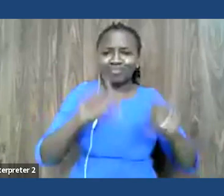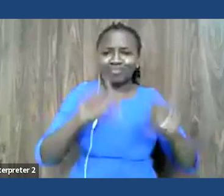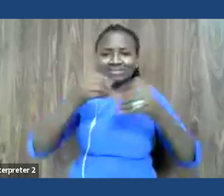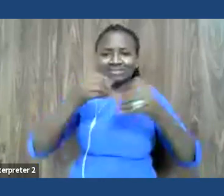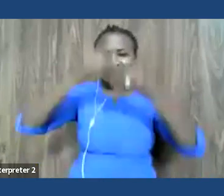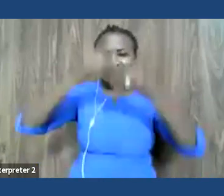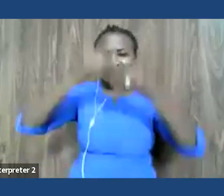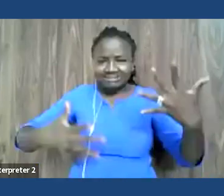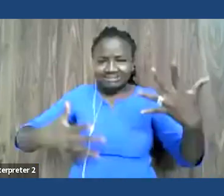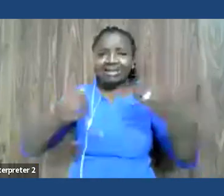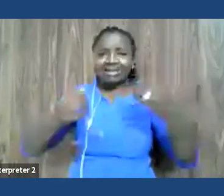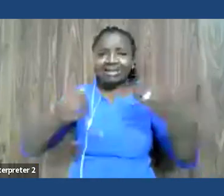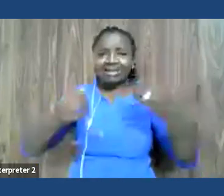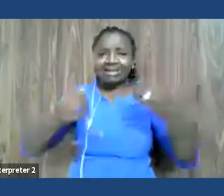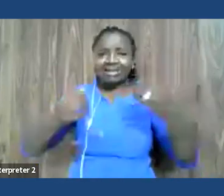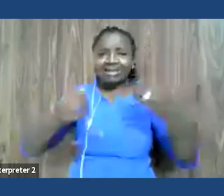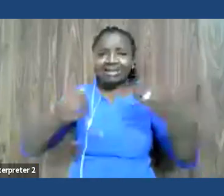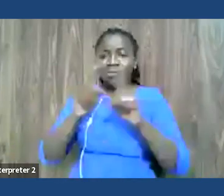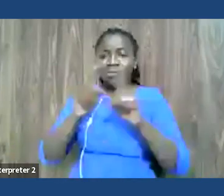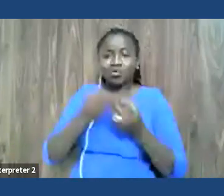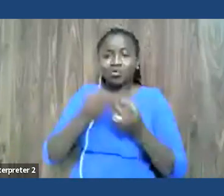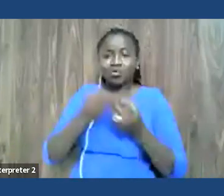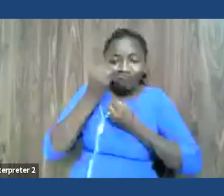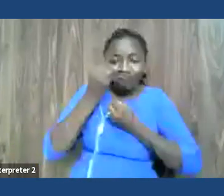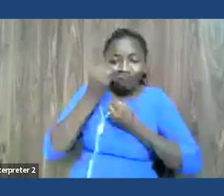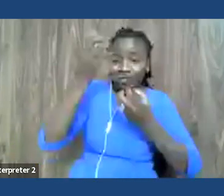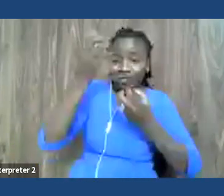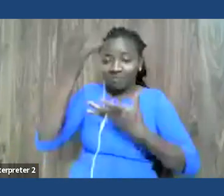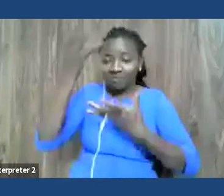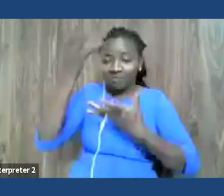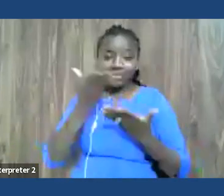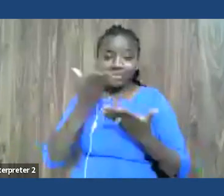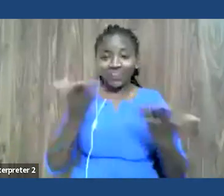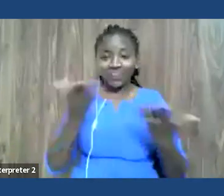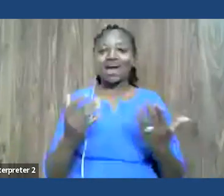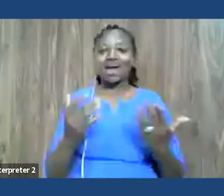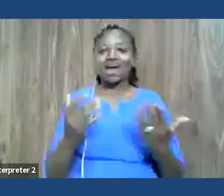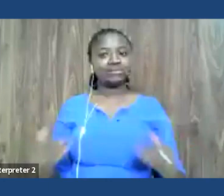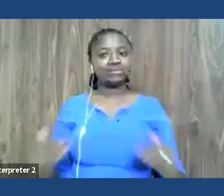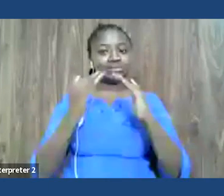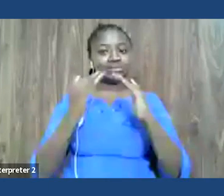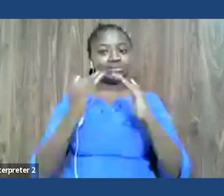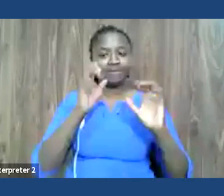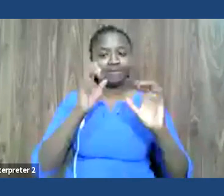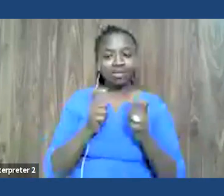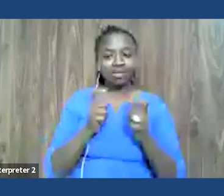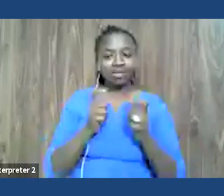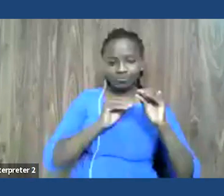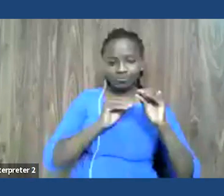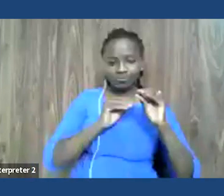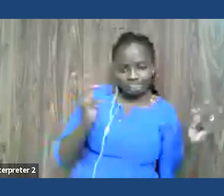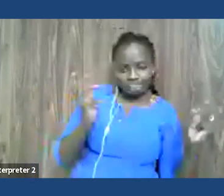processing large accounts to what we call the consumerisation or personalization of technology.